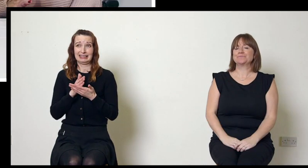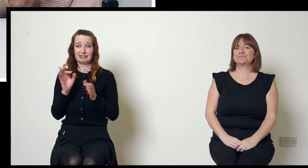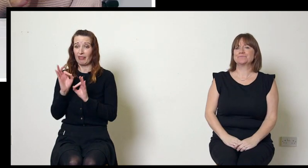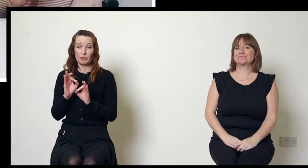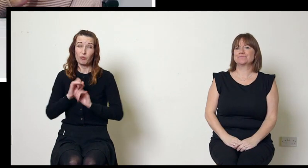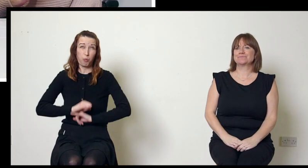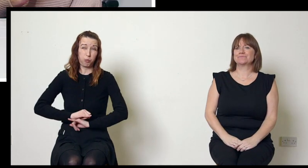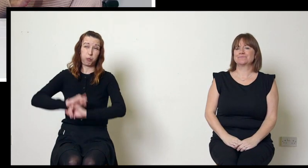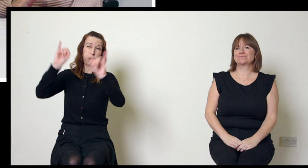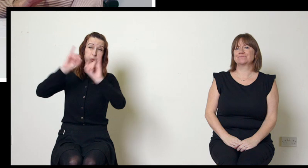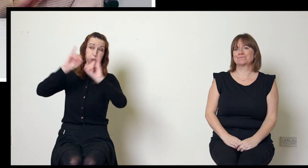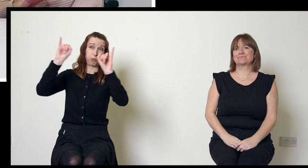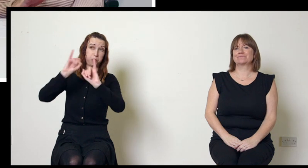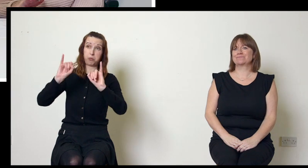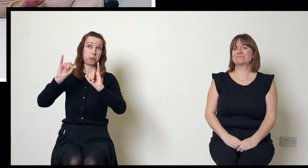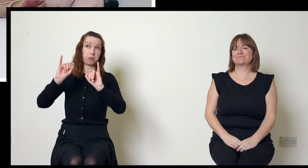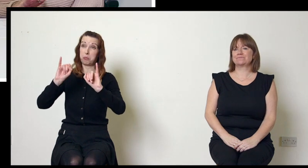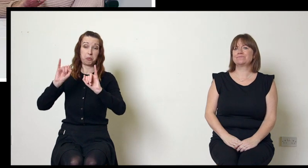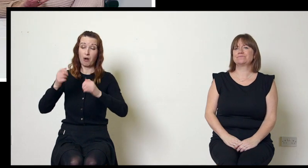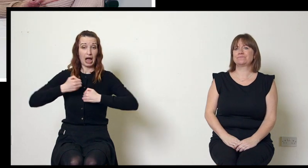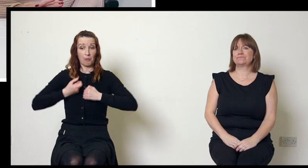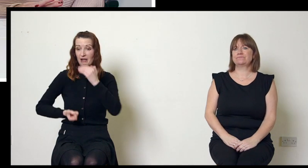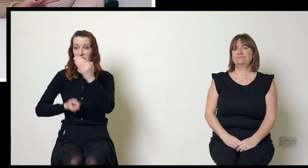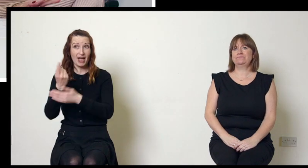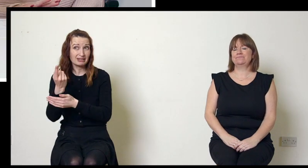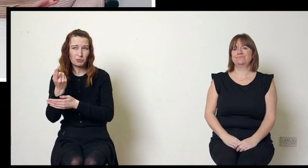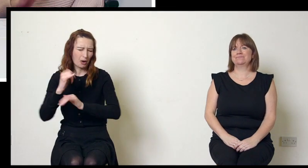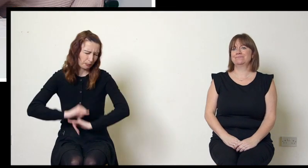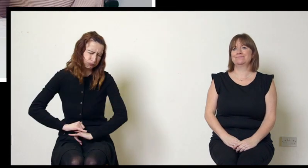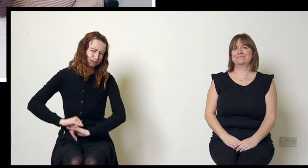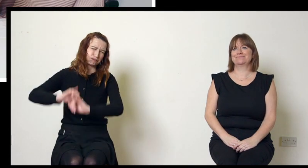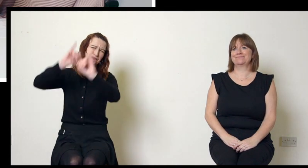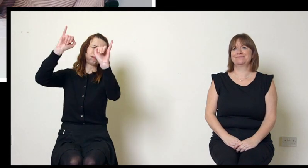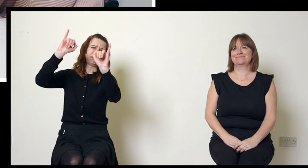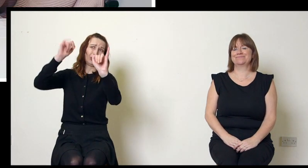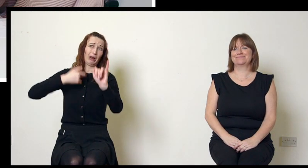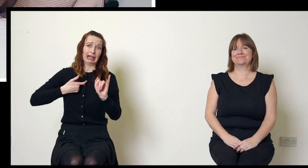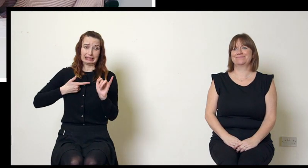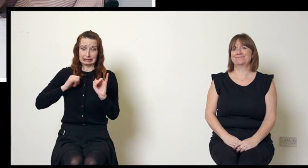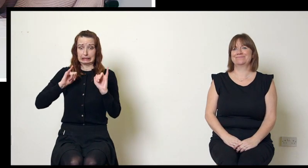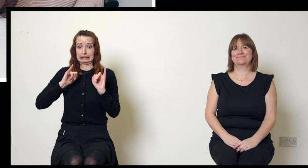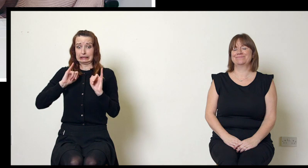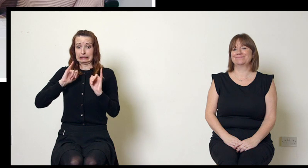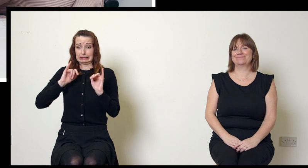I mean, you know, none of what we did was so bad that we just went, “Oh god we’ve really dropped one”